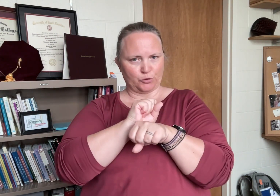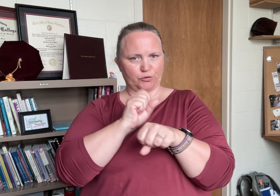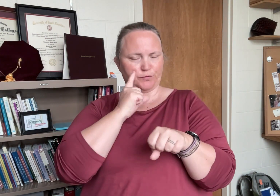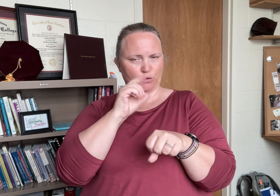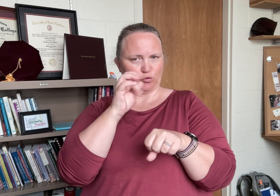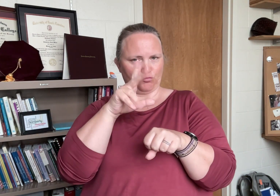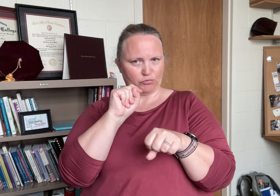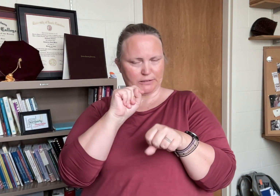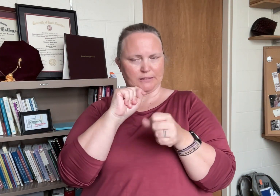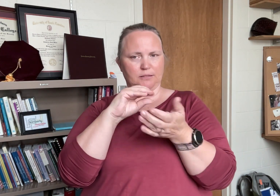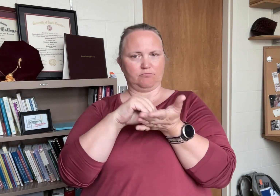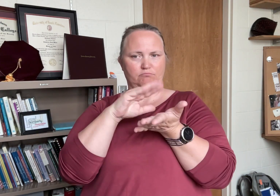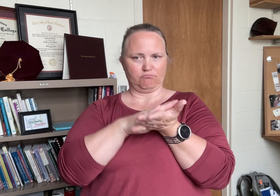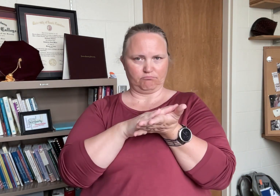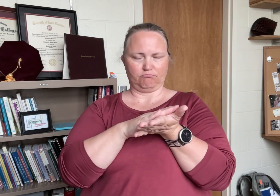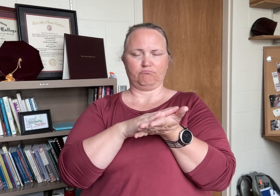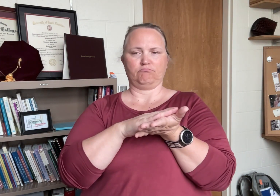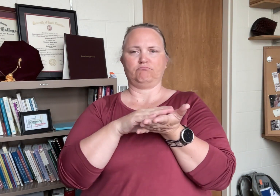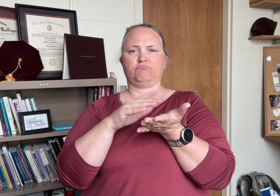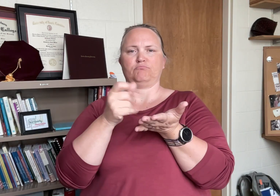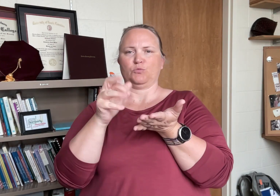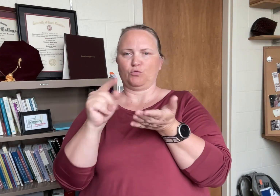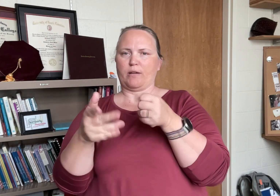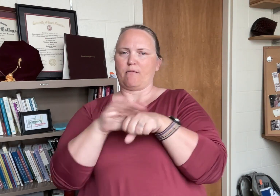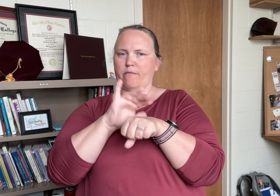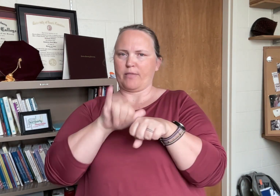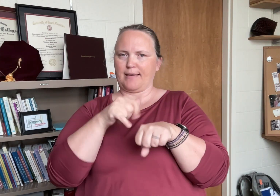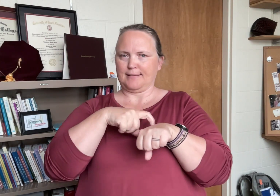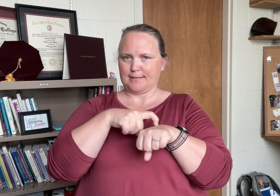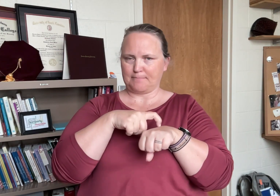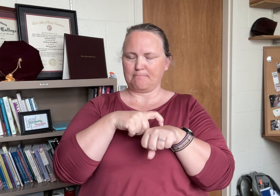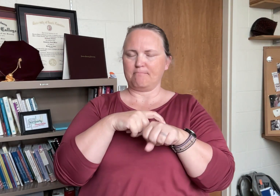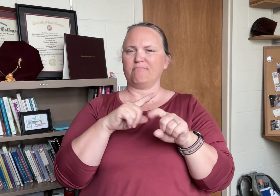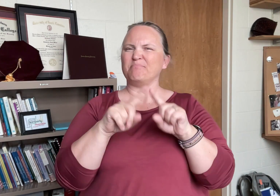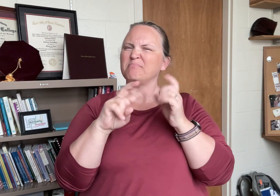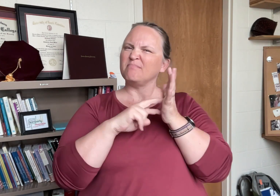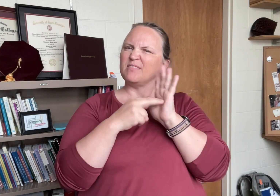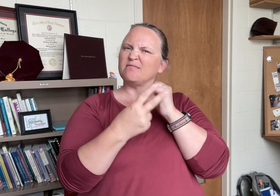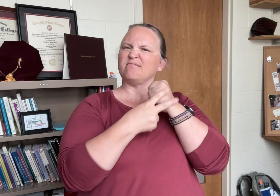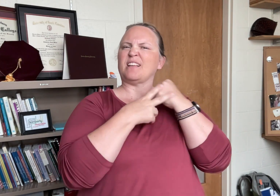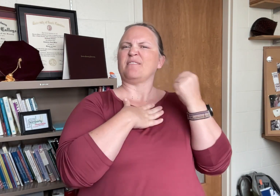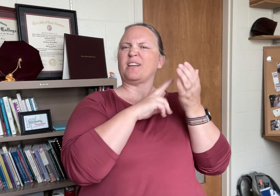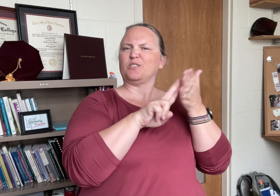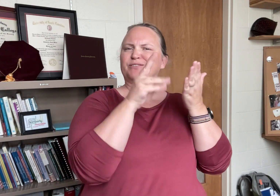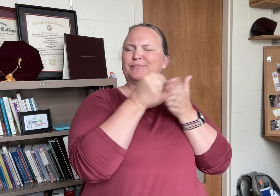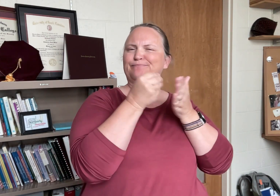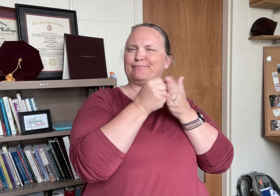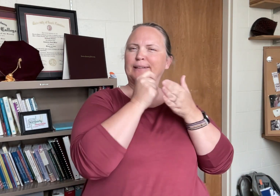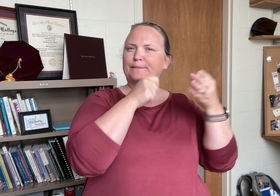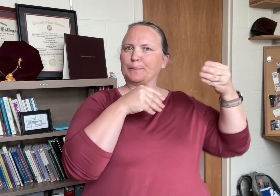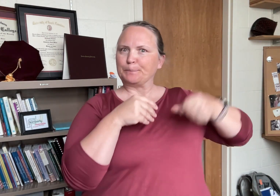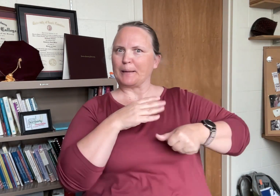to spend on the grant during my regular academic year, plus any summer salary. And that, you know, that would save the university a bit of money.